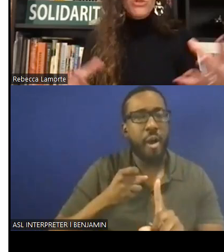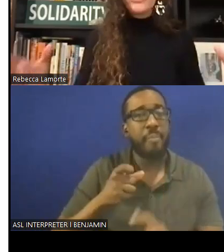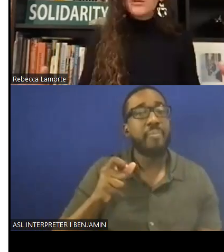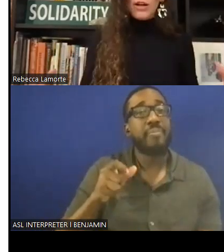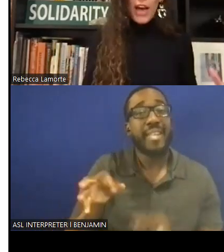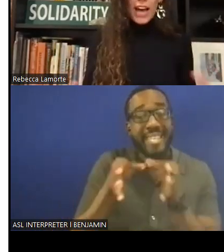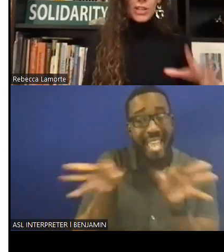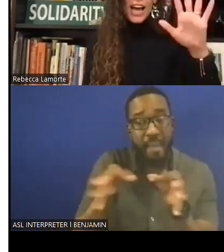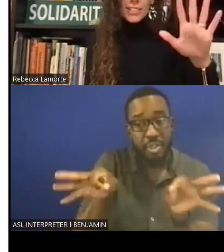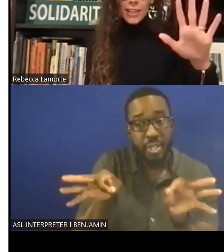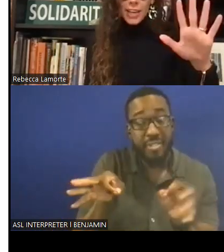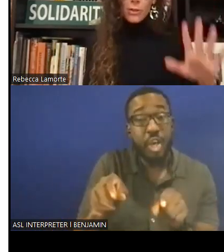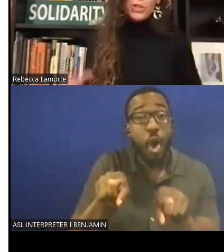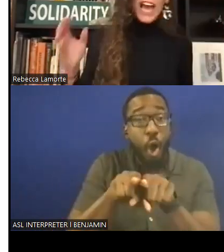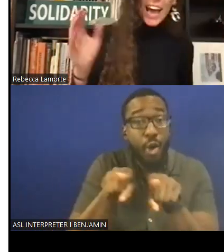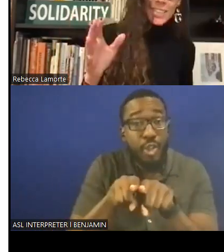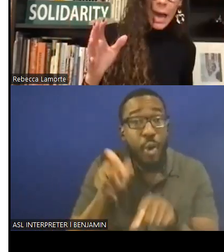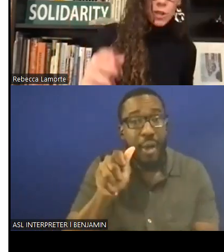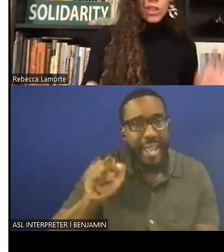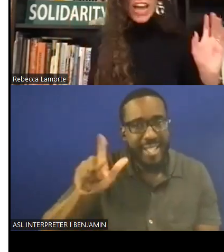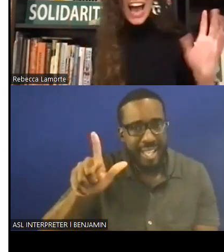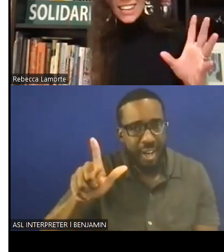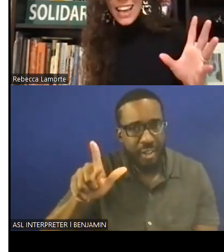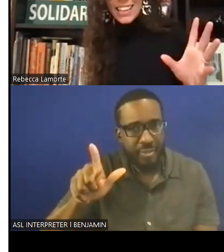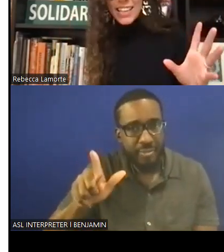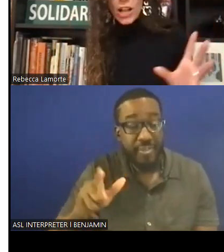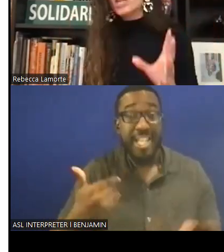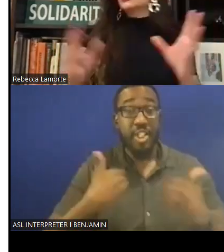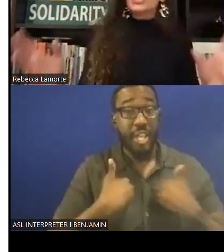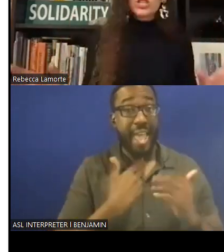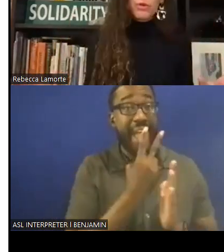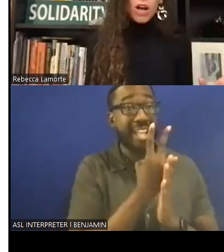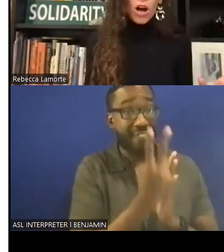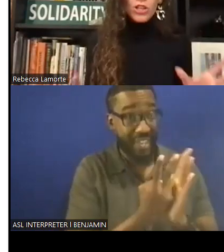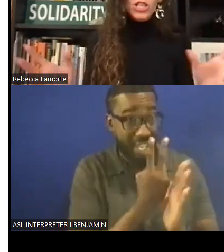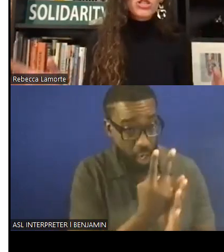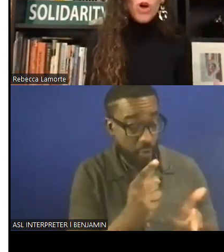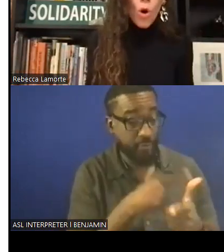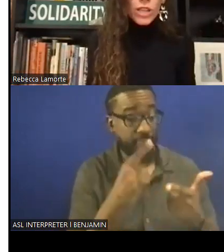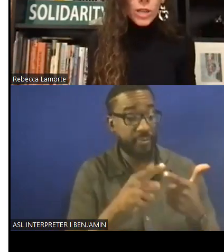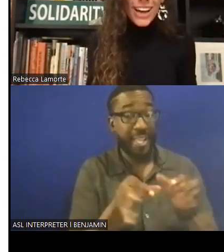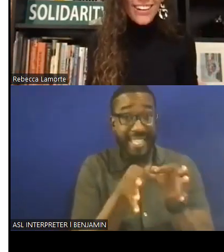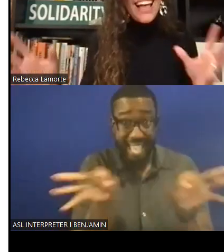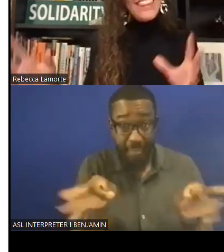So think about that. She has a video, she has captions, she has ASL, she's doing it all. She's the holy grail.